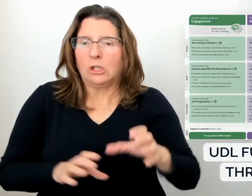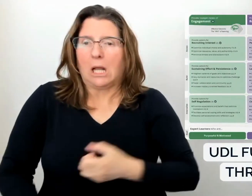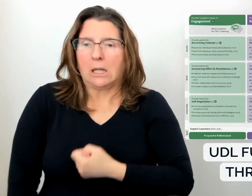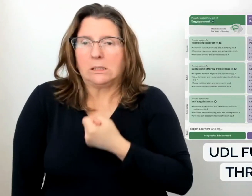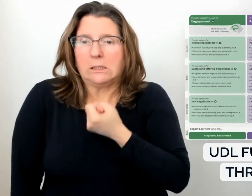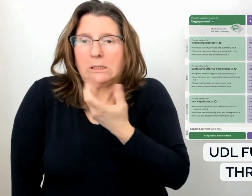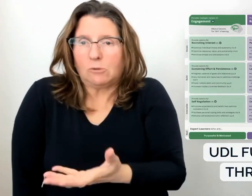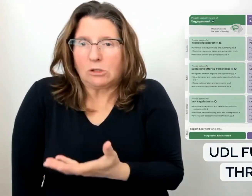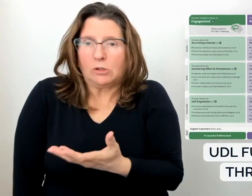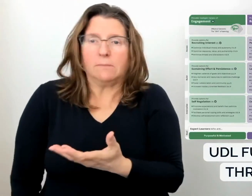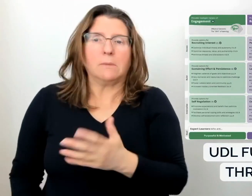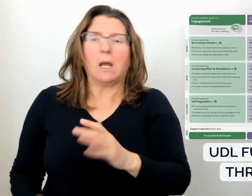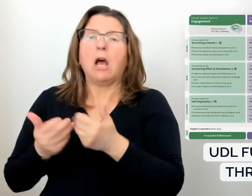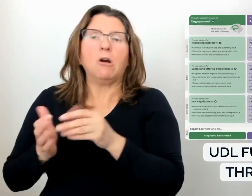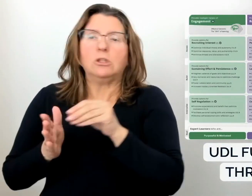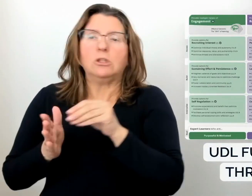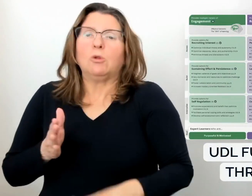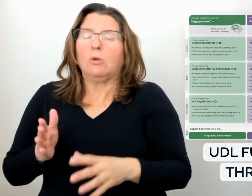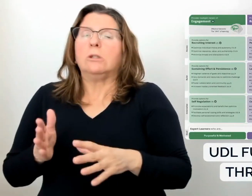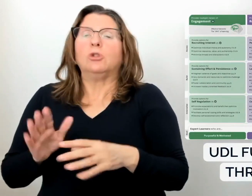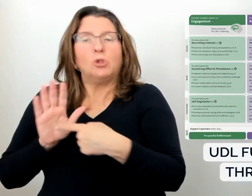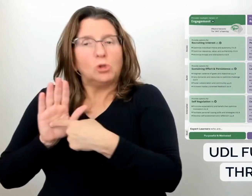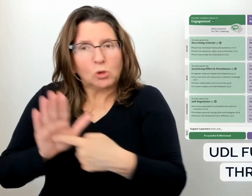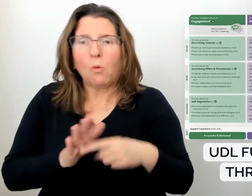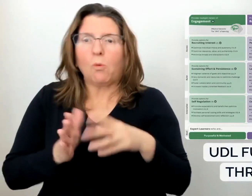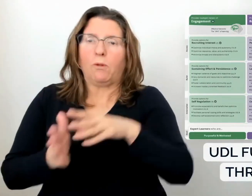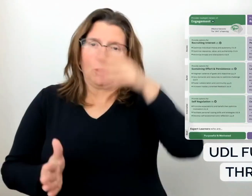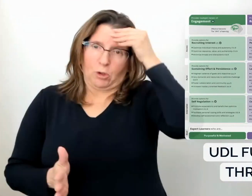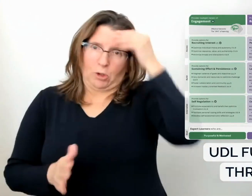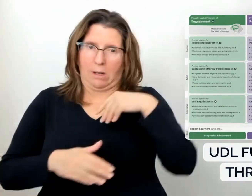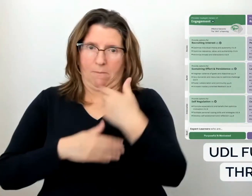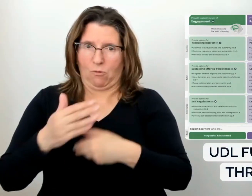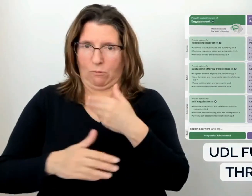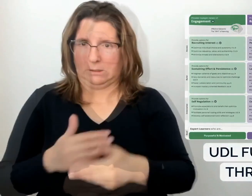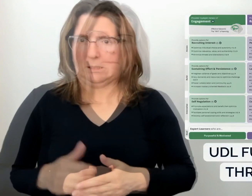which focuses on "how" a student demonstrates their learning.